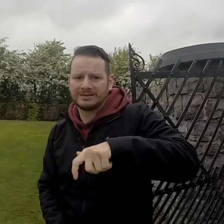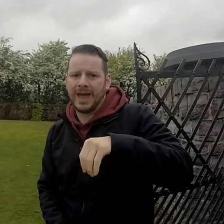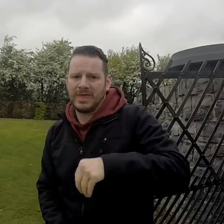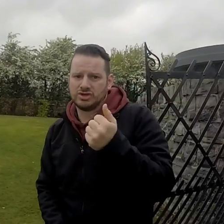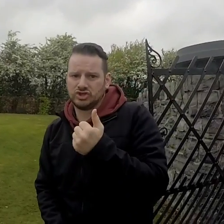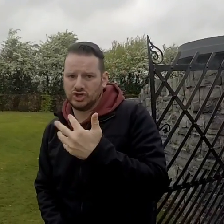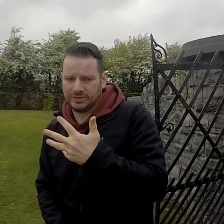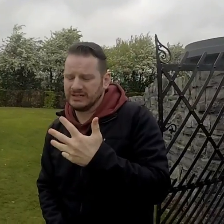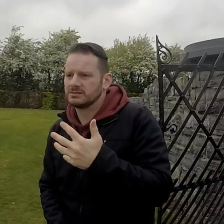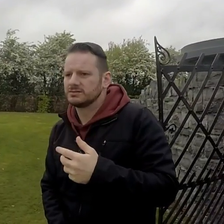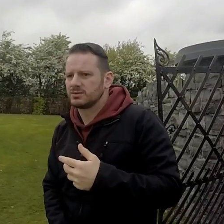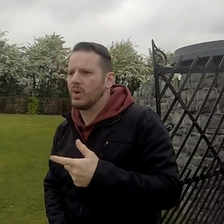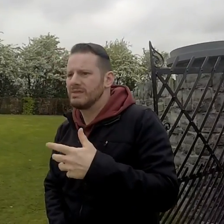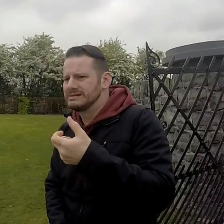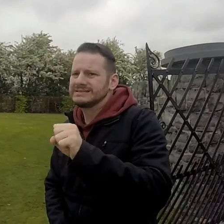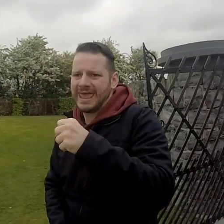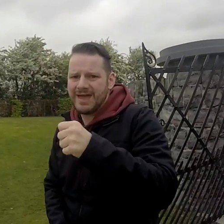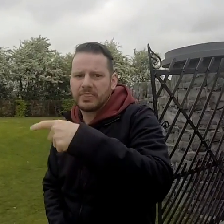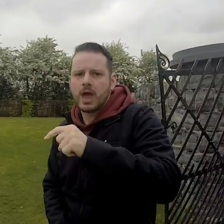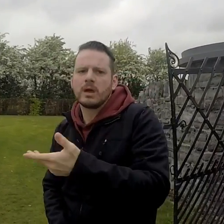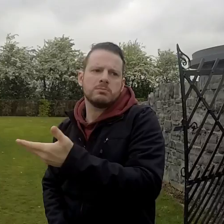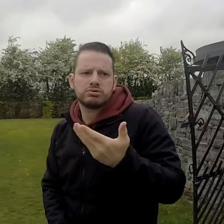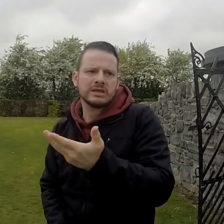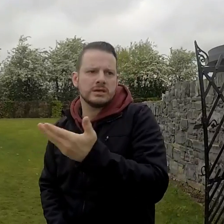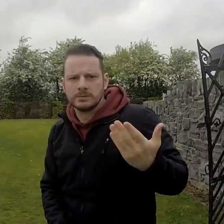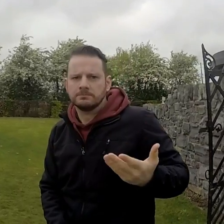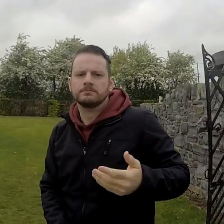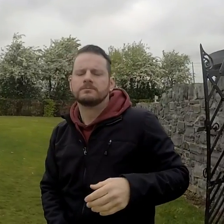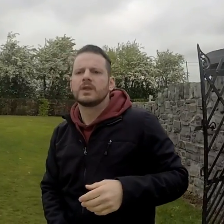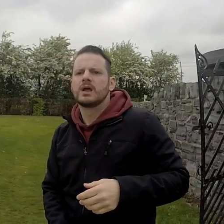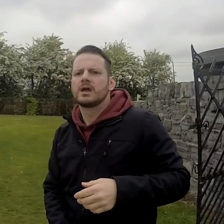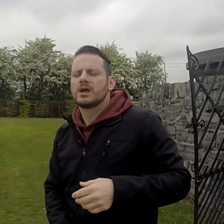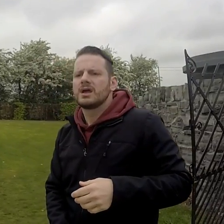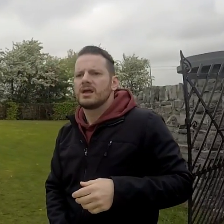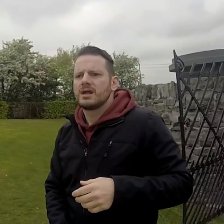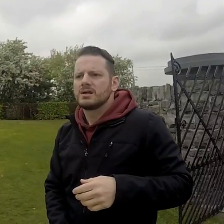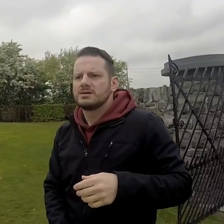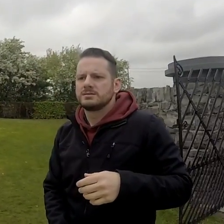The British saved as many as they could and brought them back home.